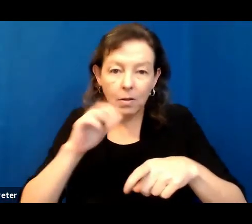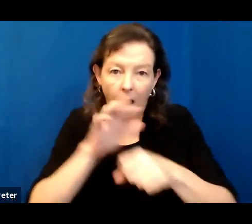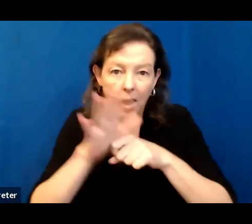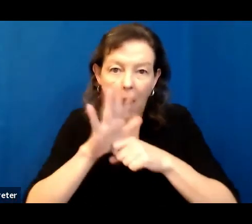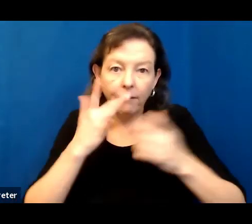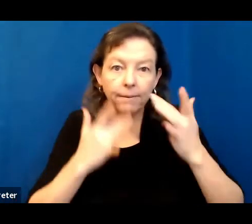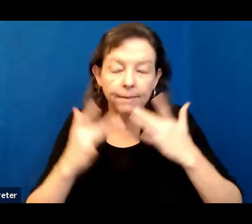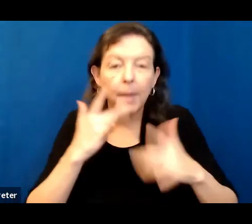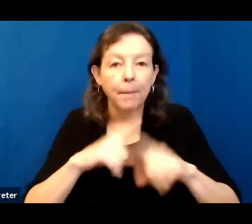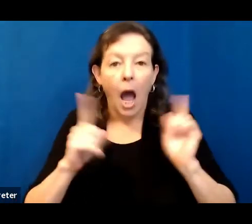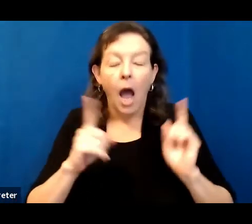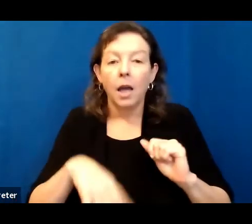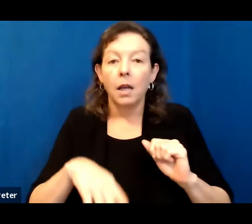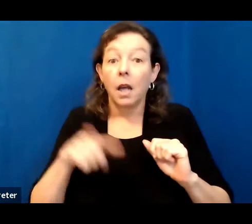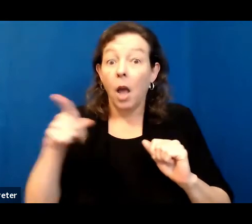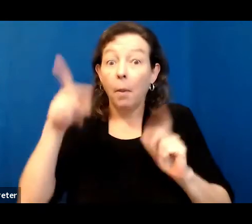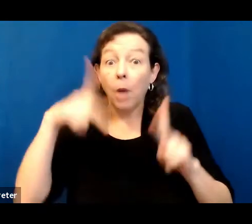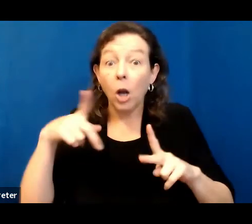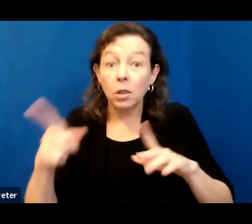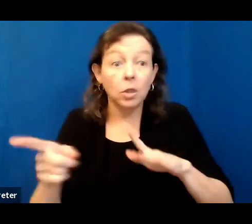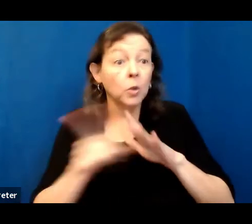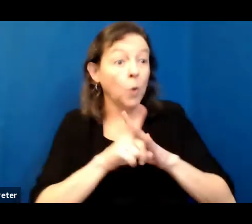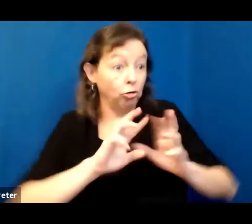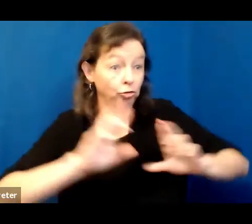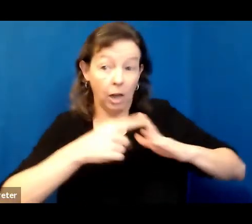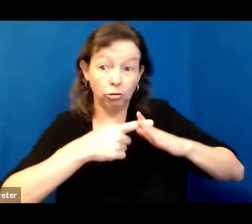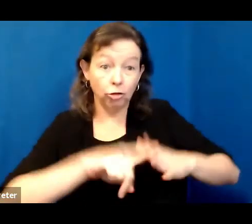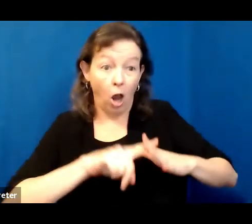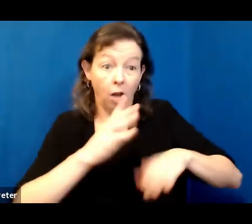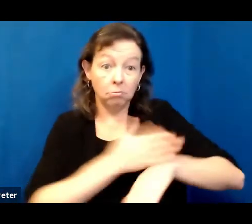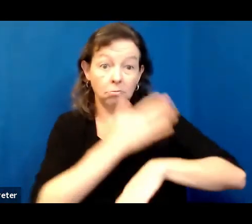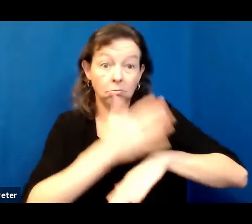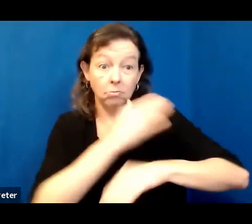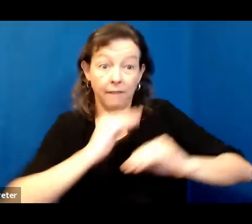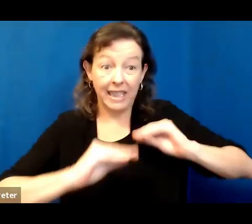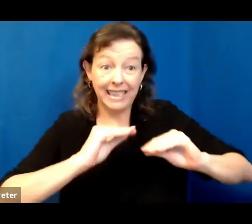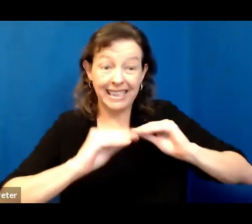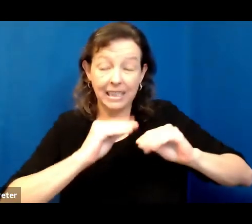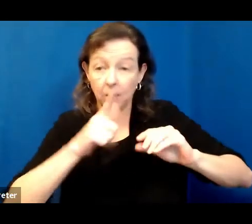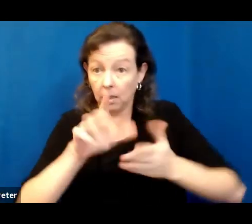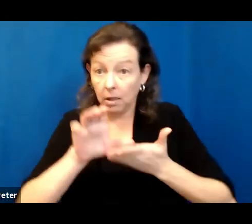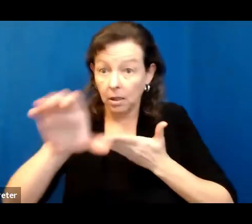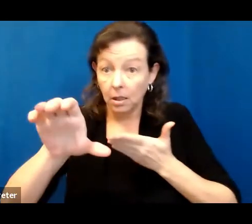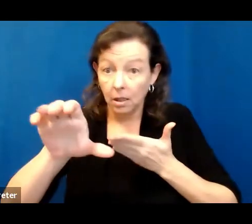but they may do part of the work with the, you know upfront payment and then they disappear.